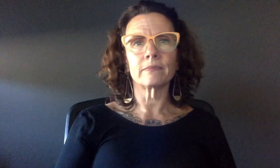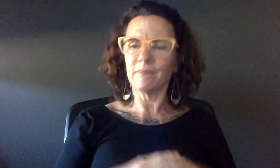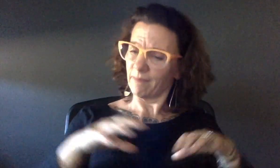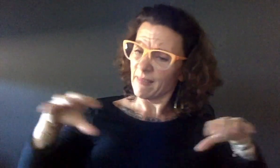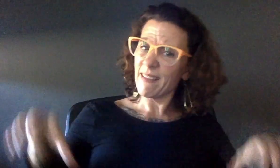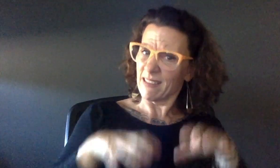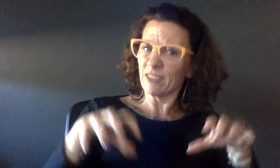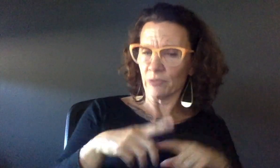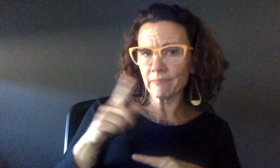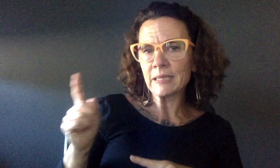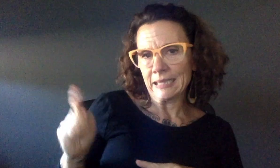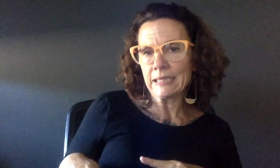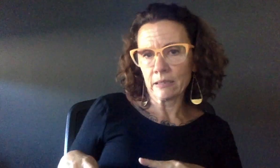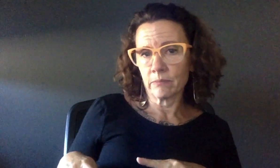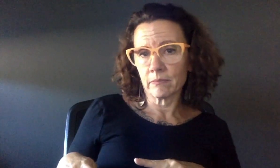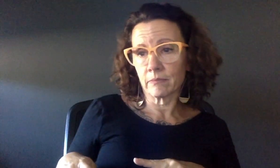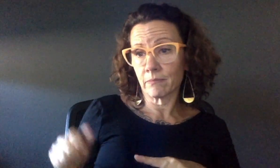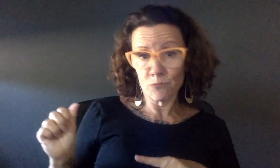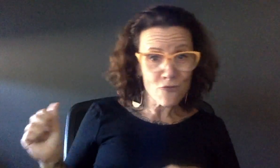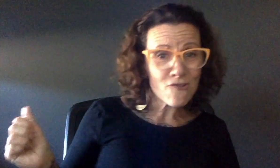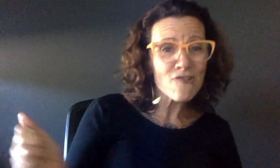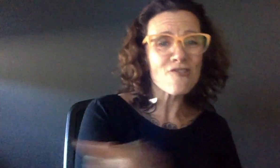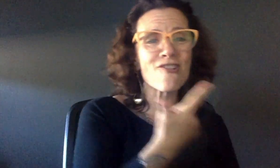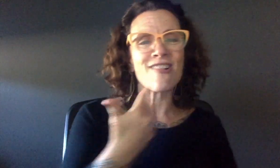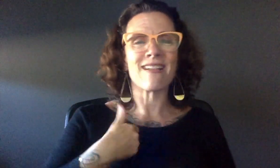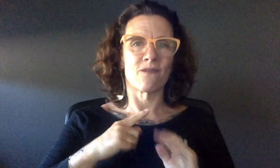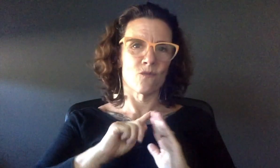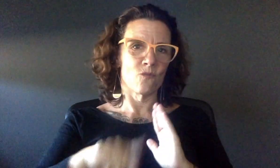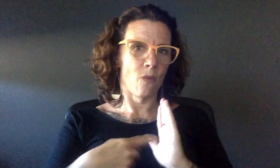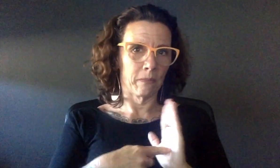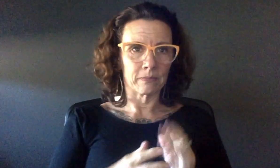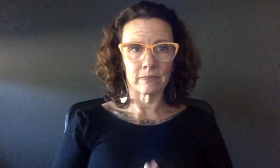Much action is needed, and everyone has a role.